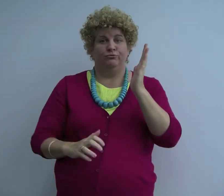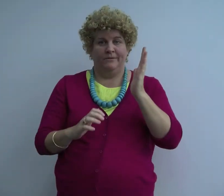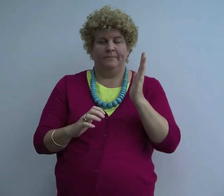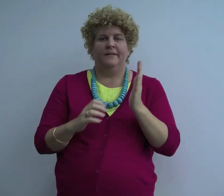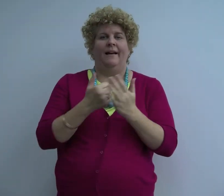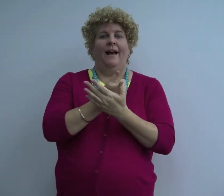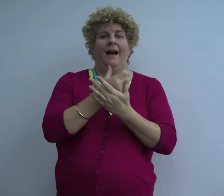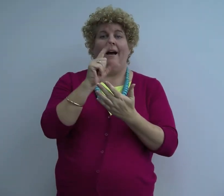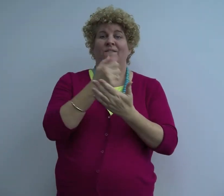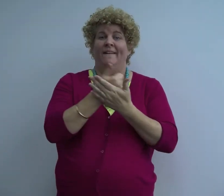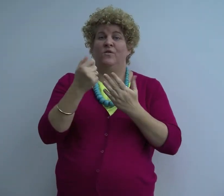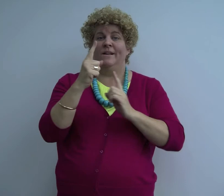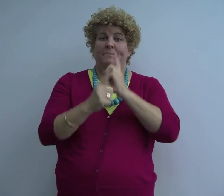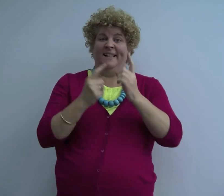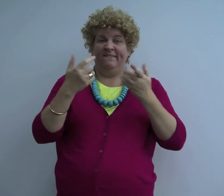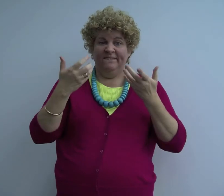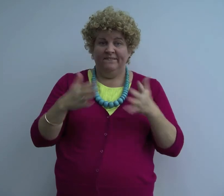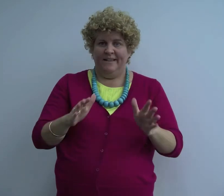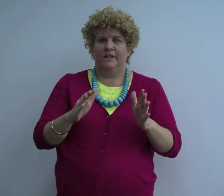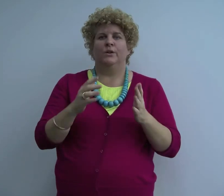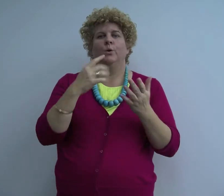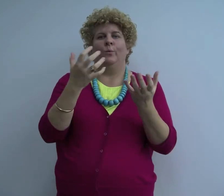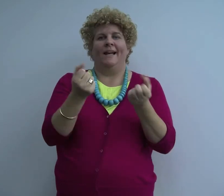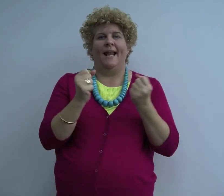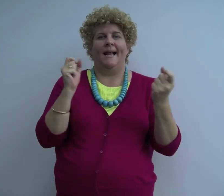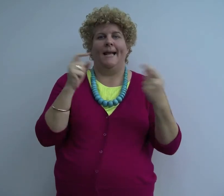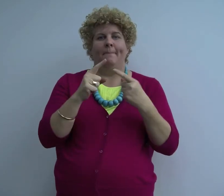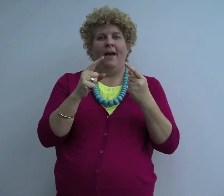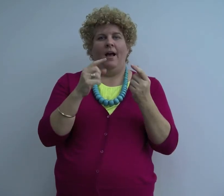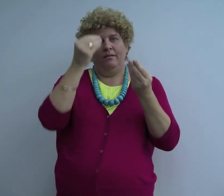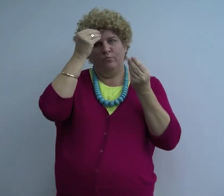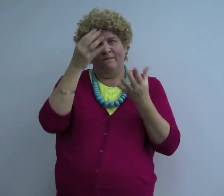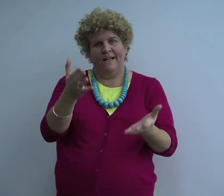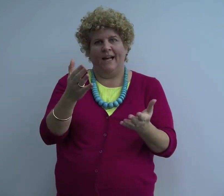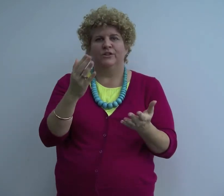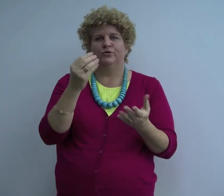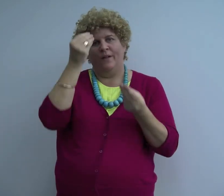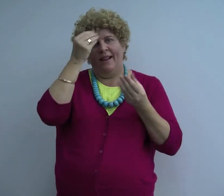Transcripts. After each captioning session has finished, you will receive an email notification